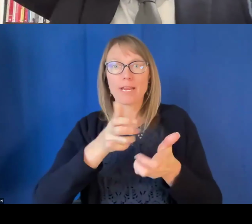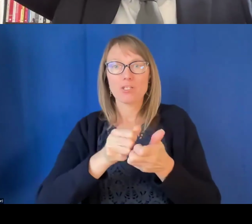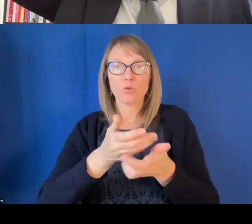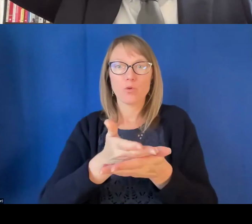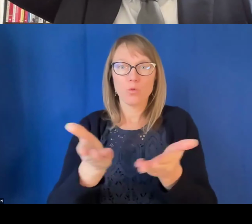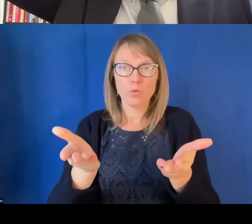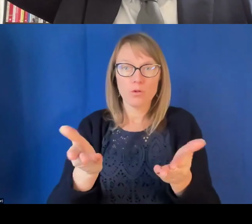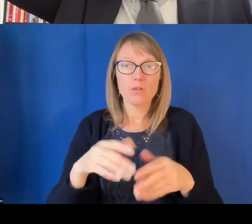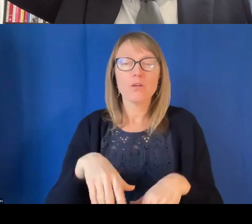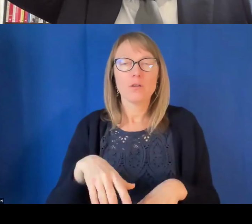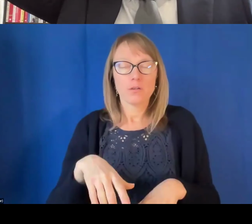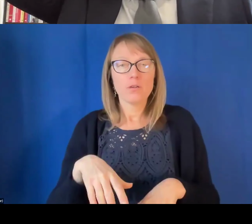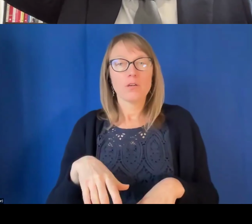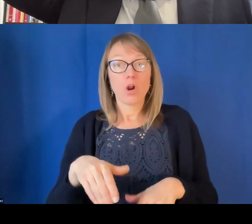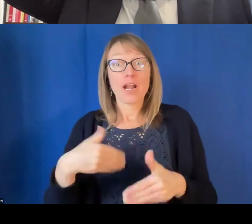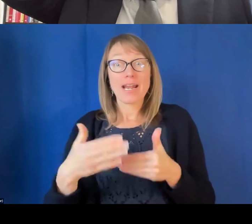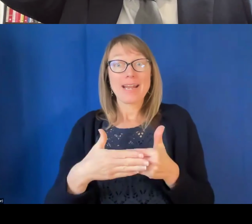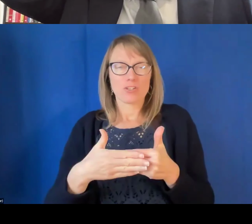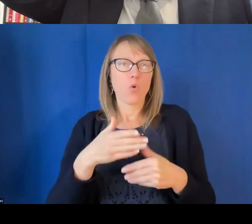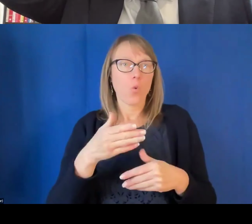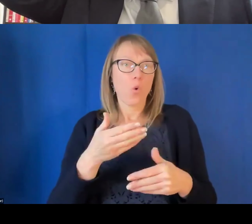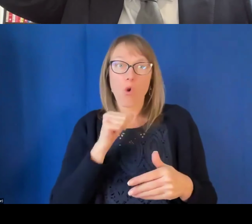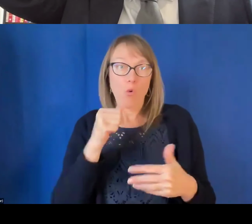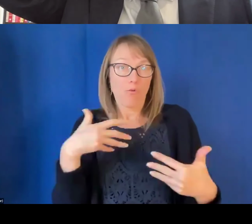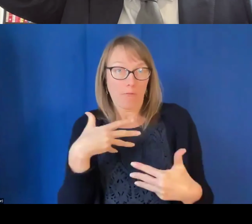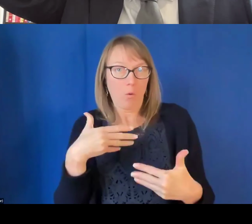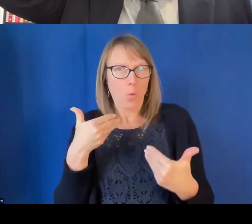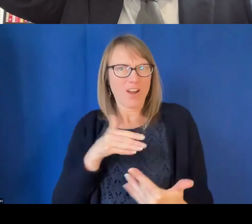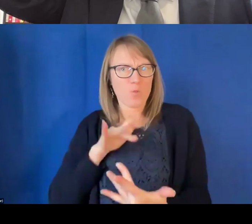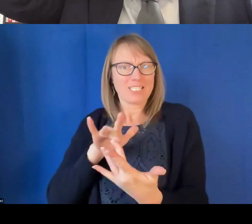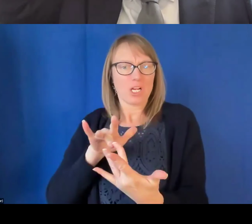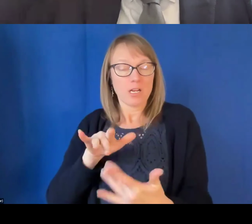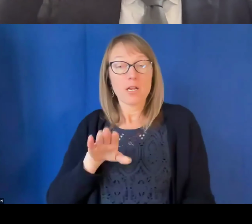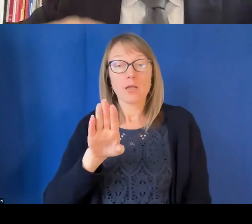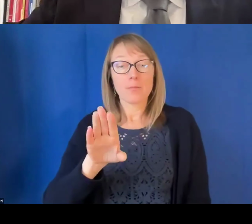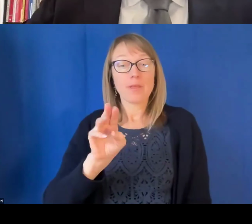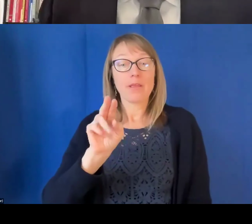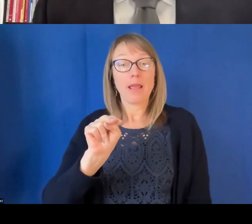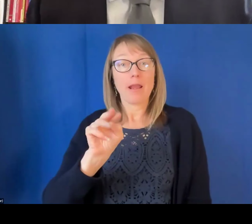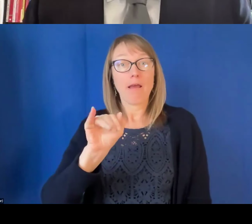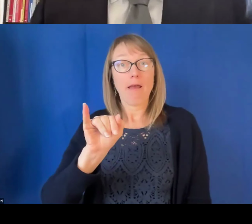Our next question is, does BNIM have an interiors department that assisted